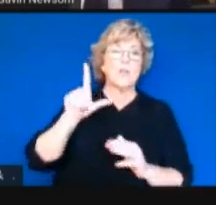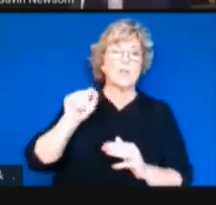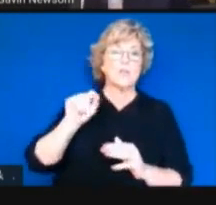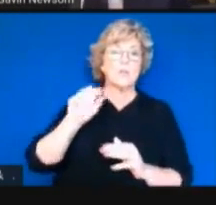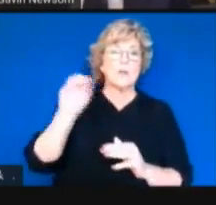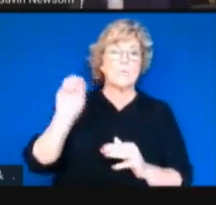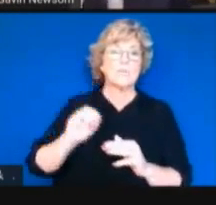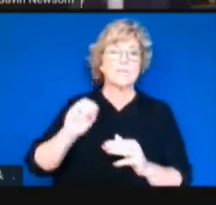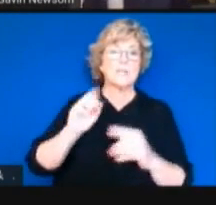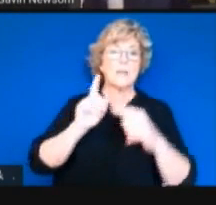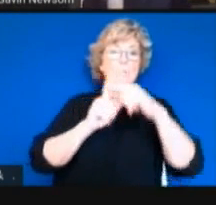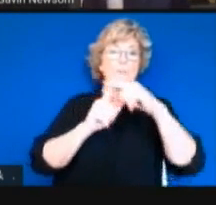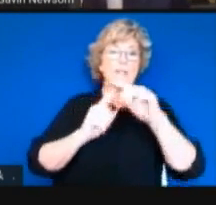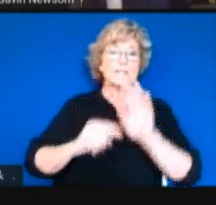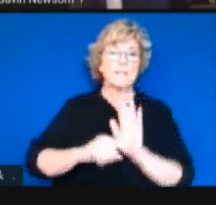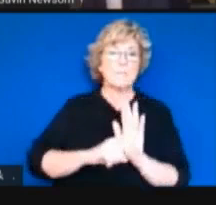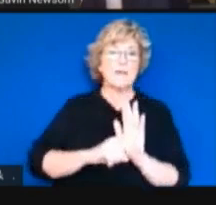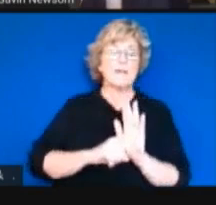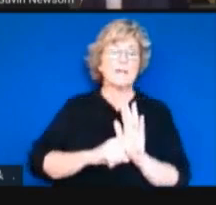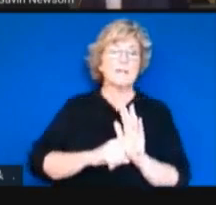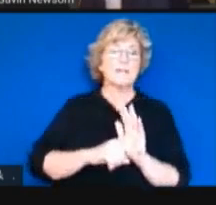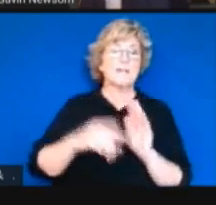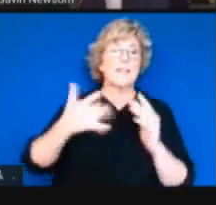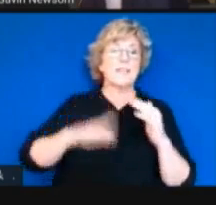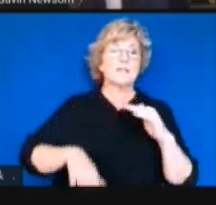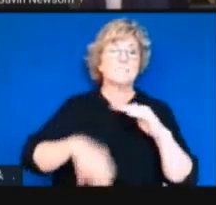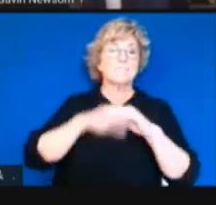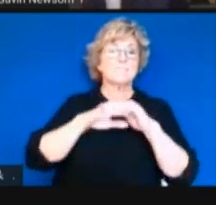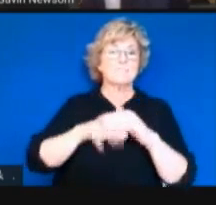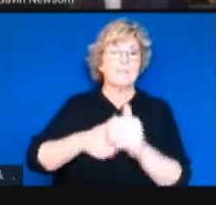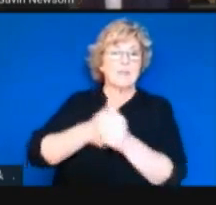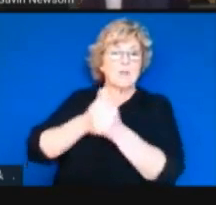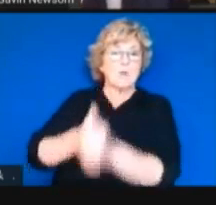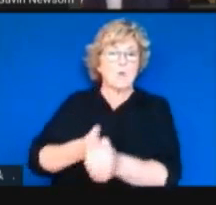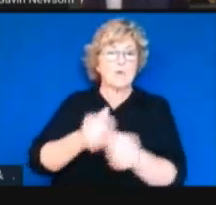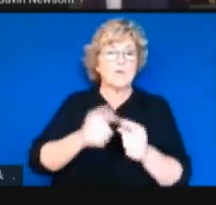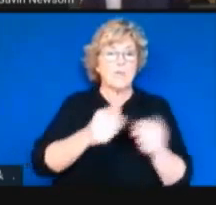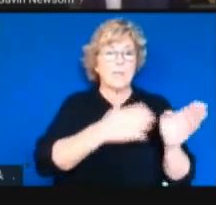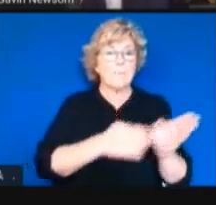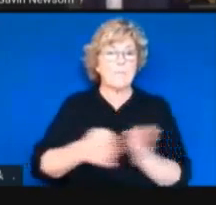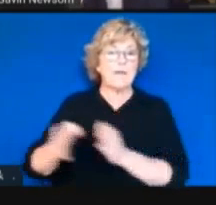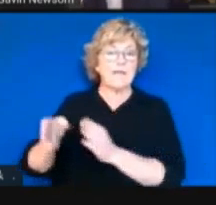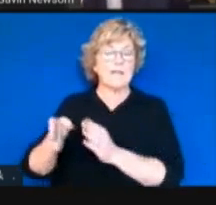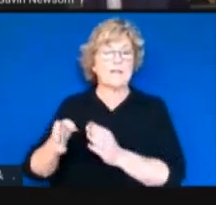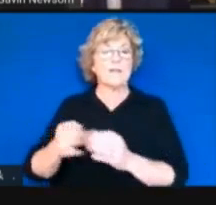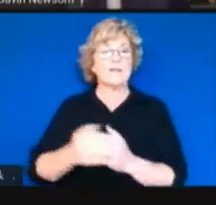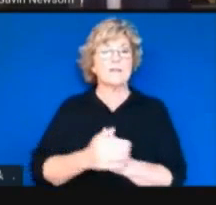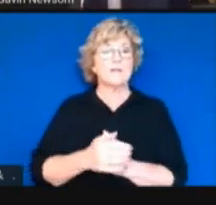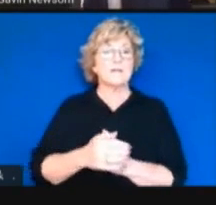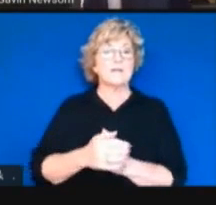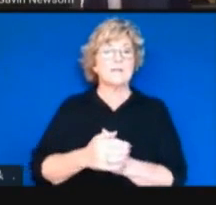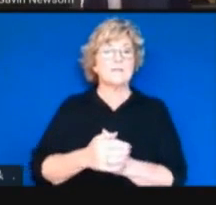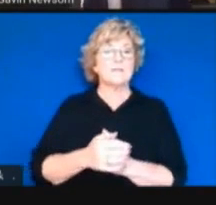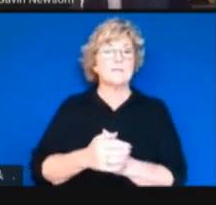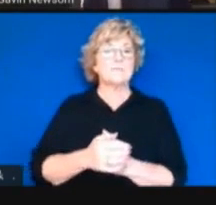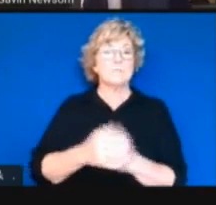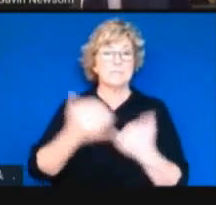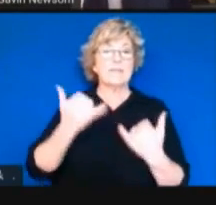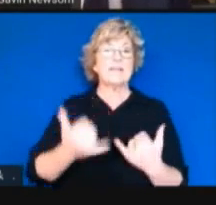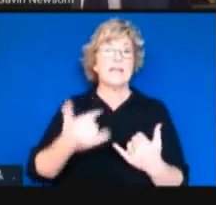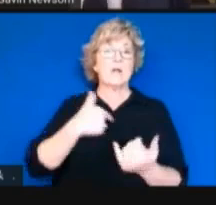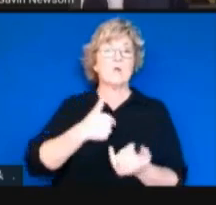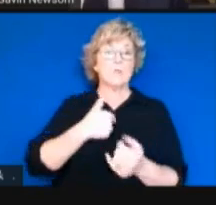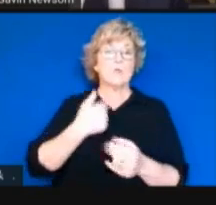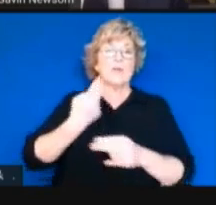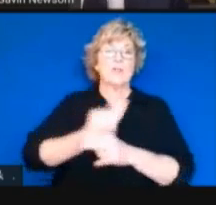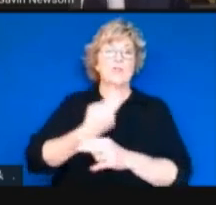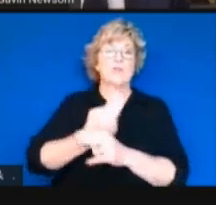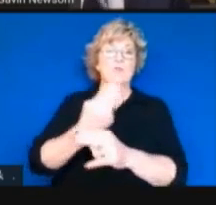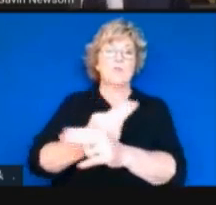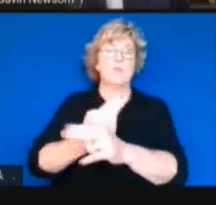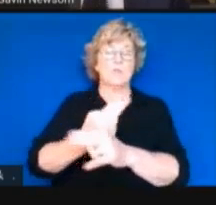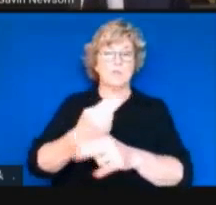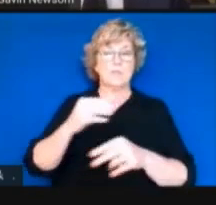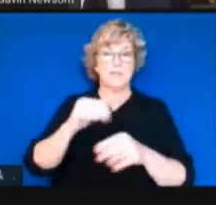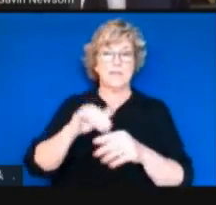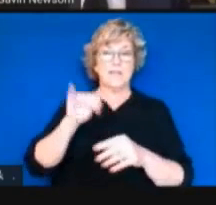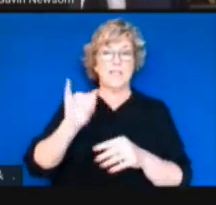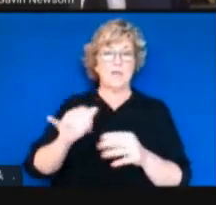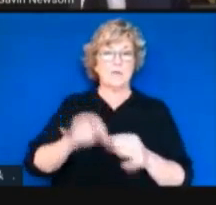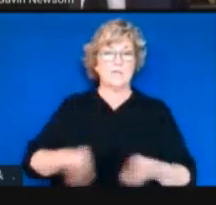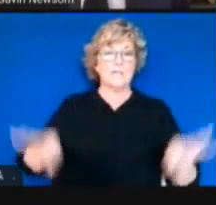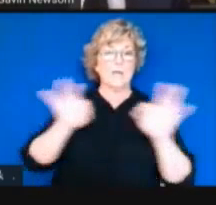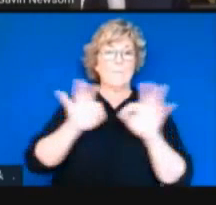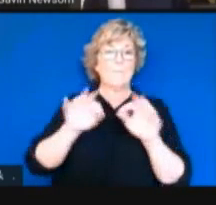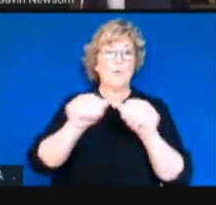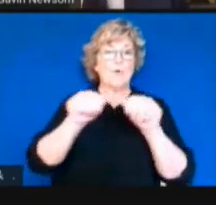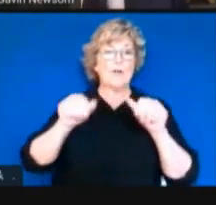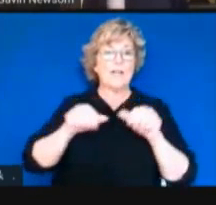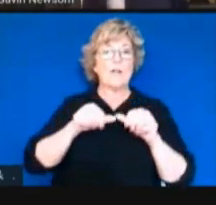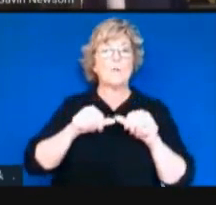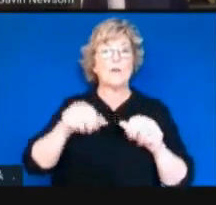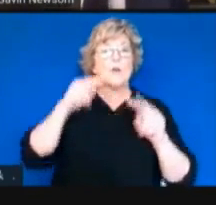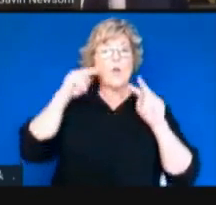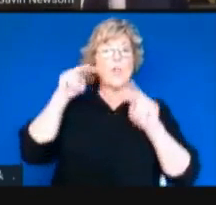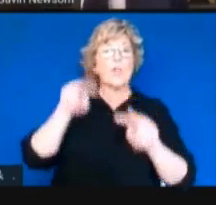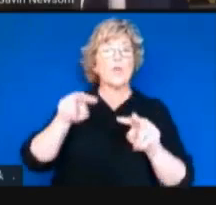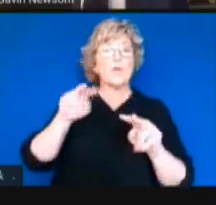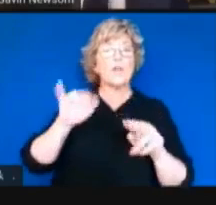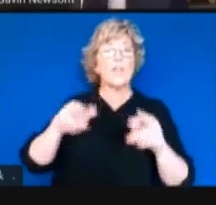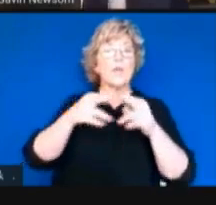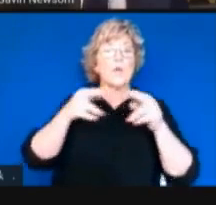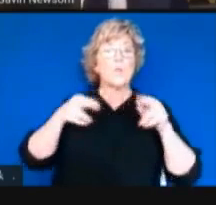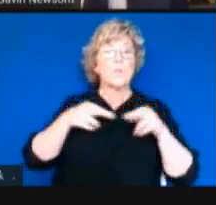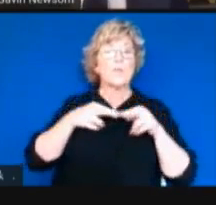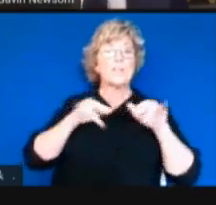IT MEANS WE'RE NOW IN THE SURGE PLAN, 20% PLUS OR MINUS IS THE SURGE CAPACITY PURSUANT TO THE PLANS THAT WE HAVE SOCIALIZED AND ARE NOW BEING UTILIZED AND ADVANCED IN THOSE CRITICAL